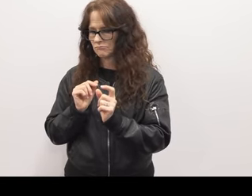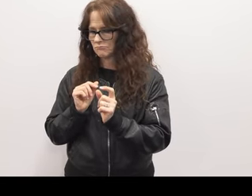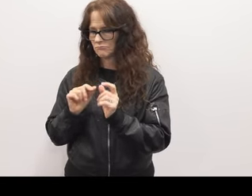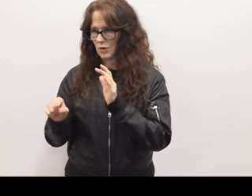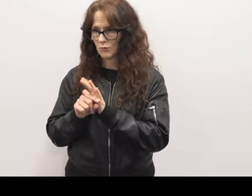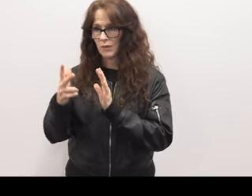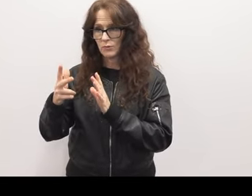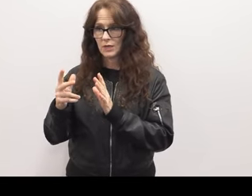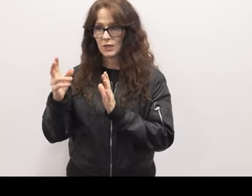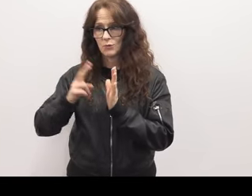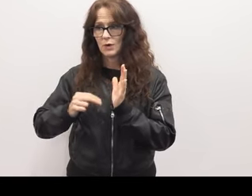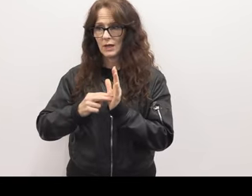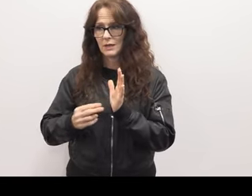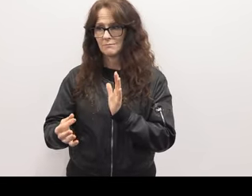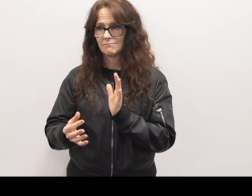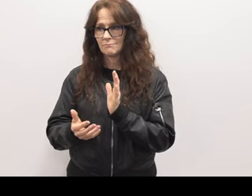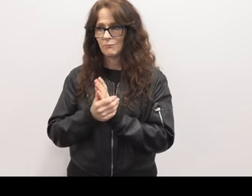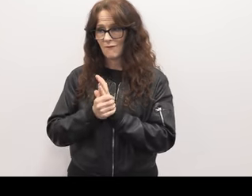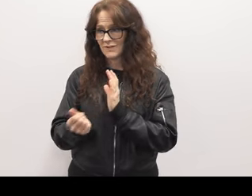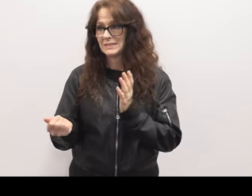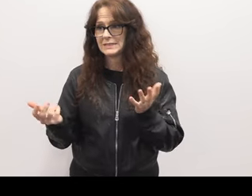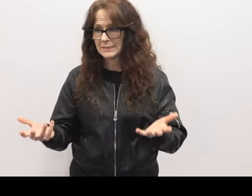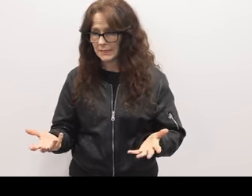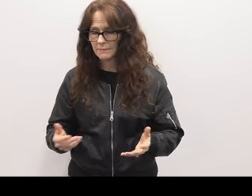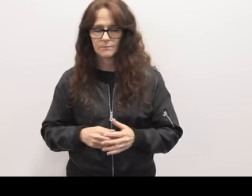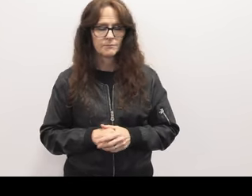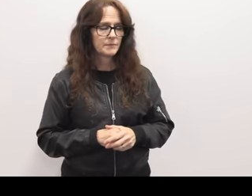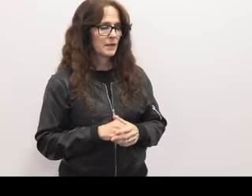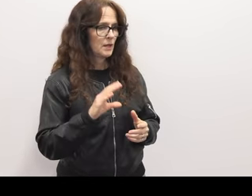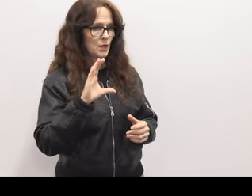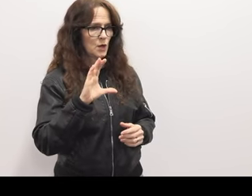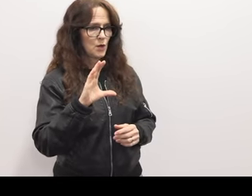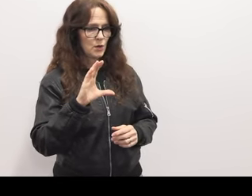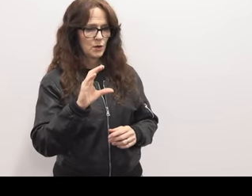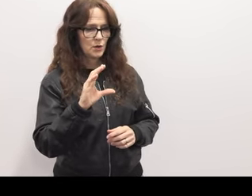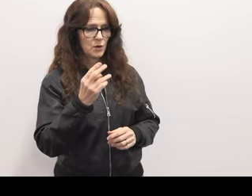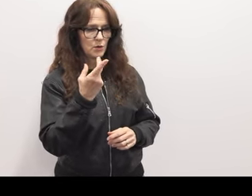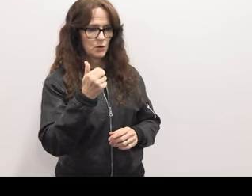[Diana Craighead] Okay, so we have a system in place